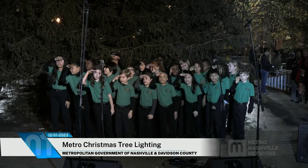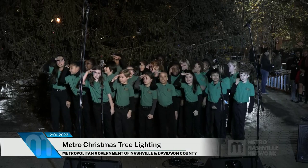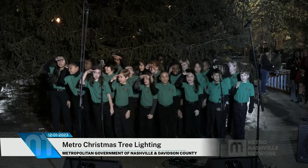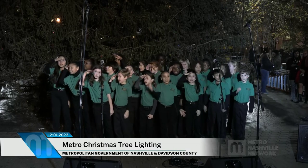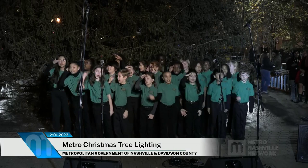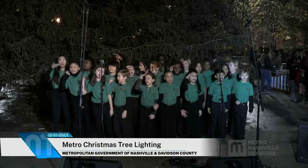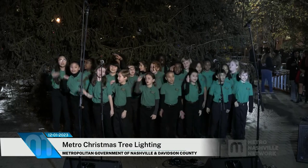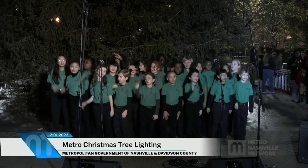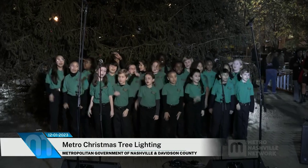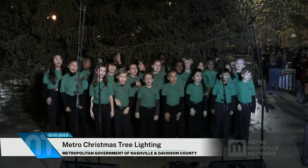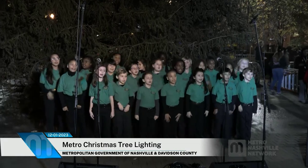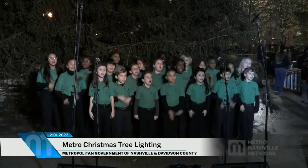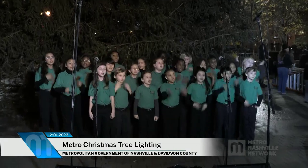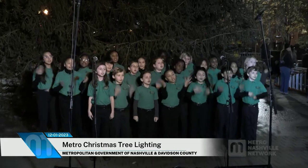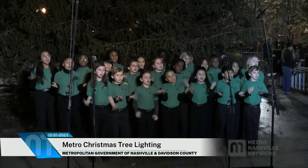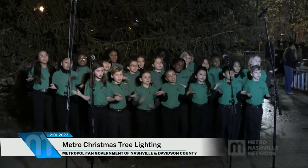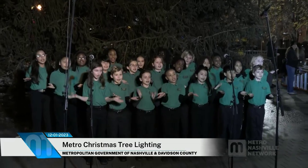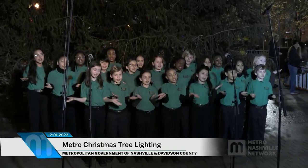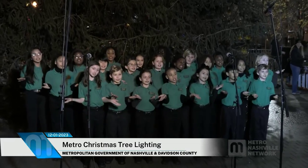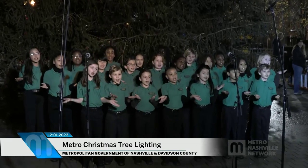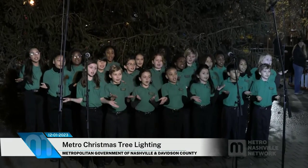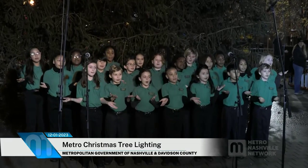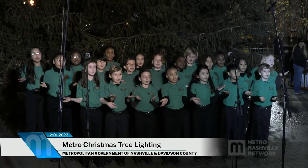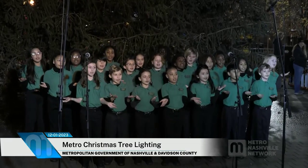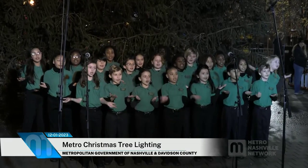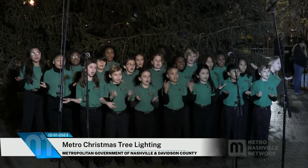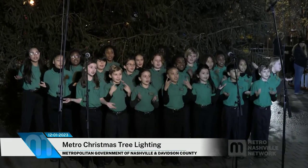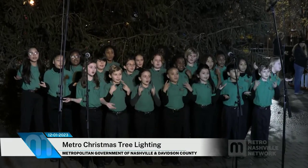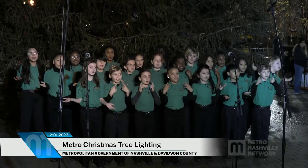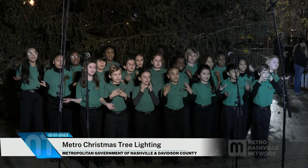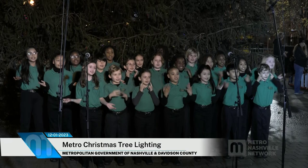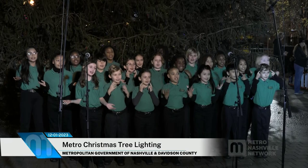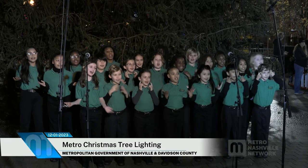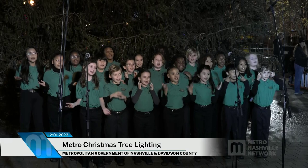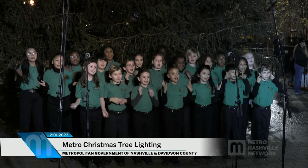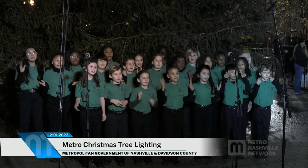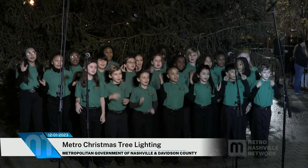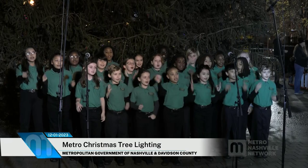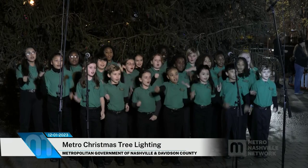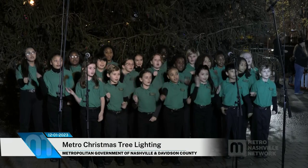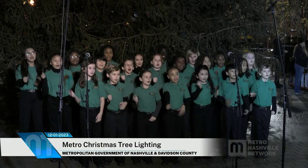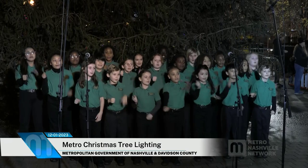LOOKING OUT MY WINDOW WHEN I SEE